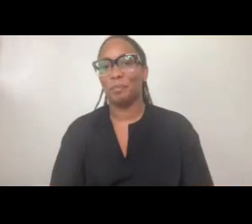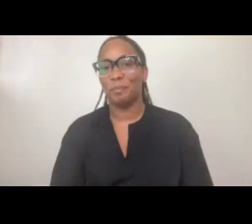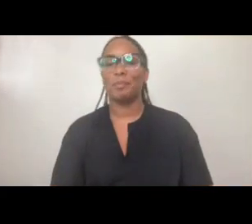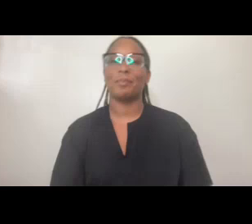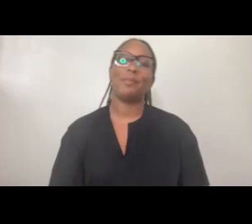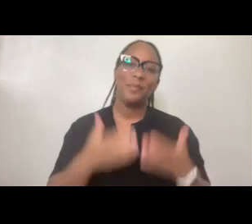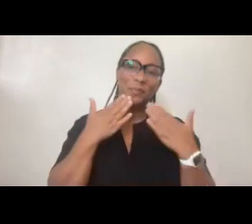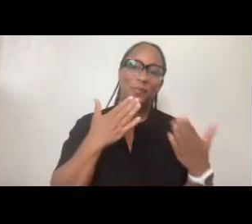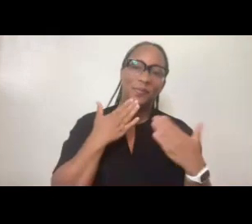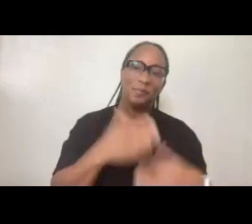Thank you guys.